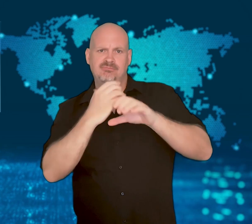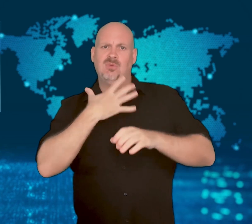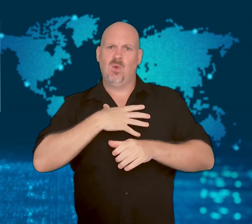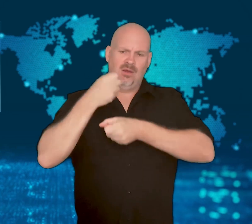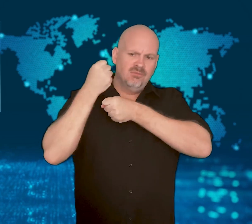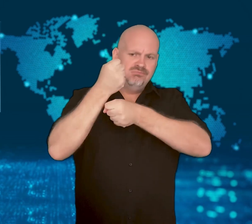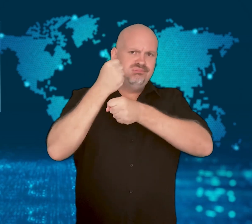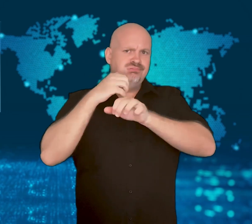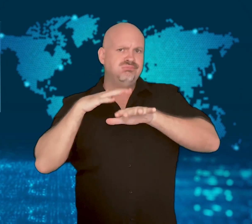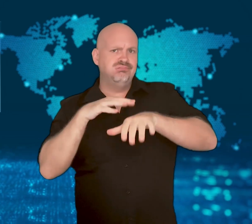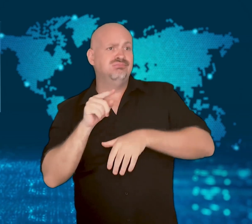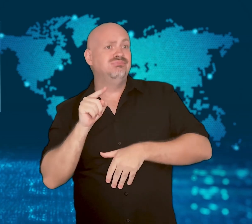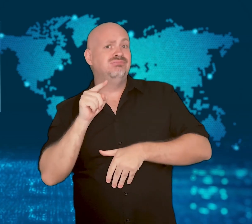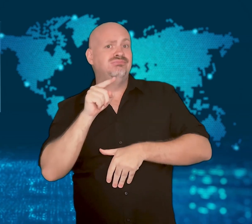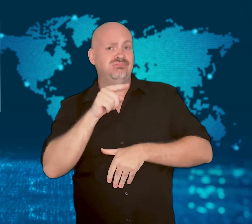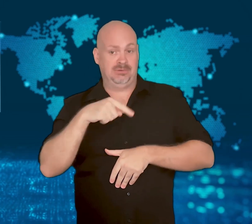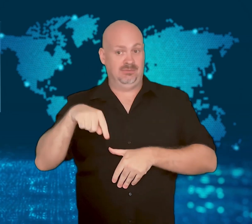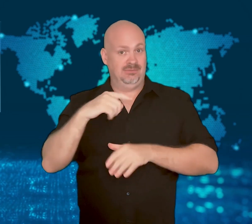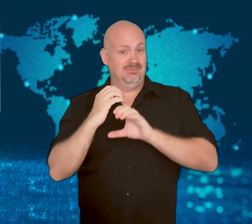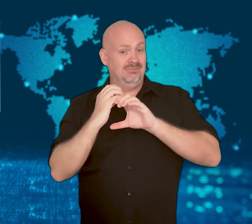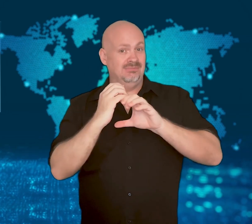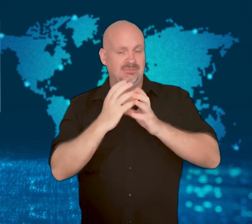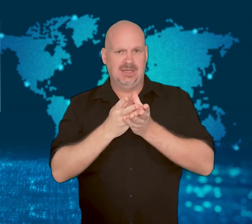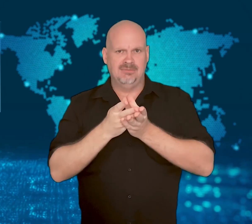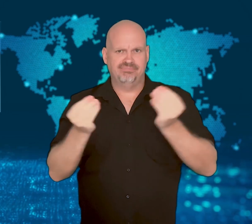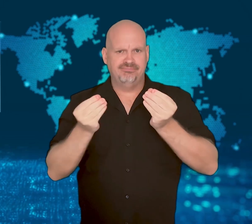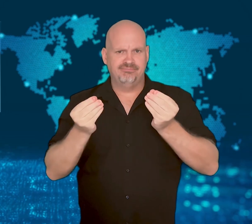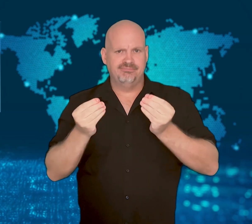to a protest in Mexico City.